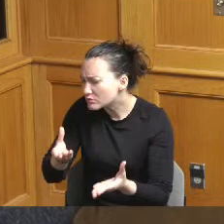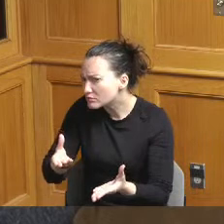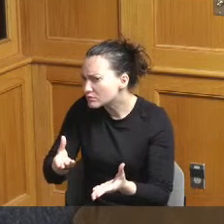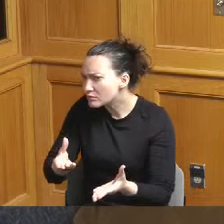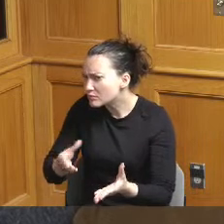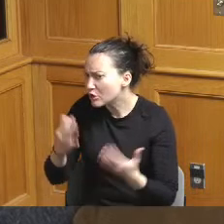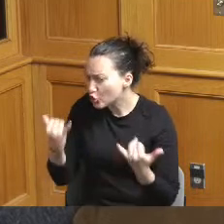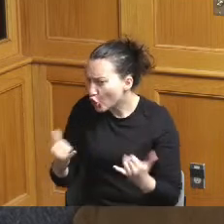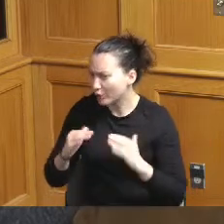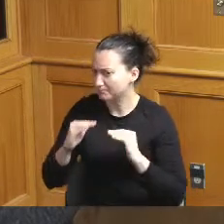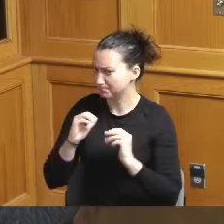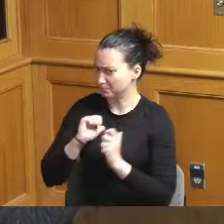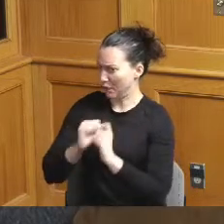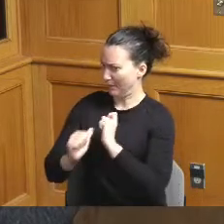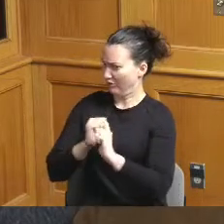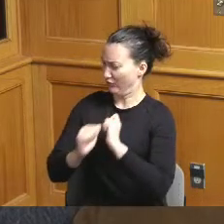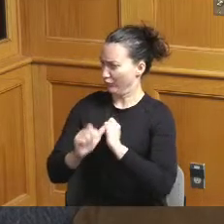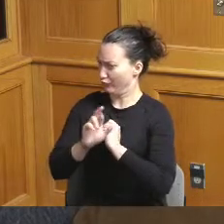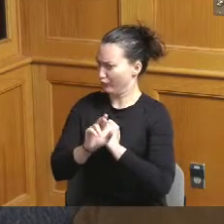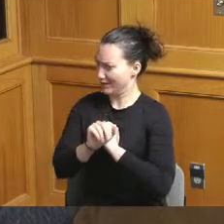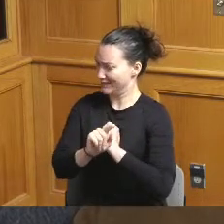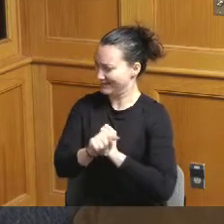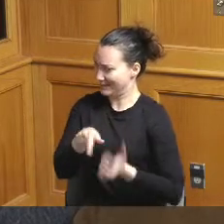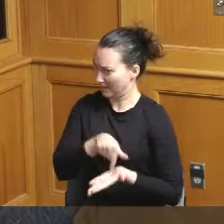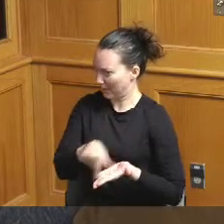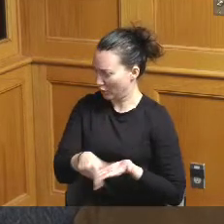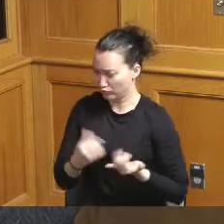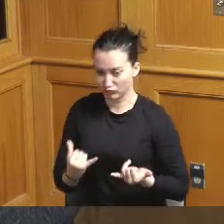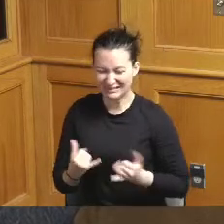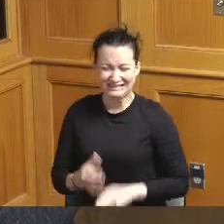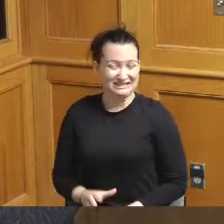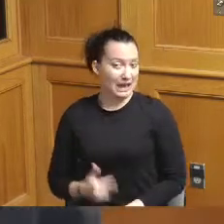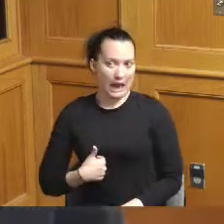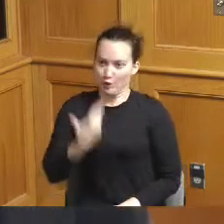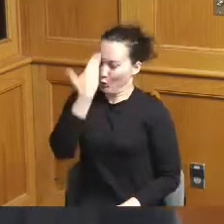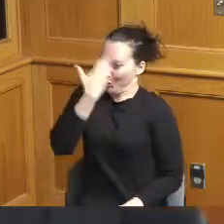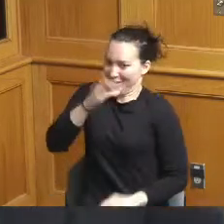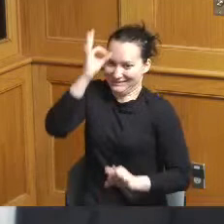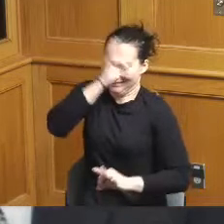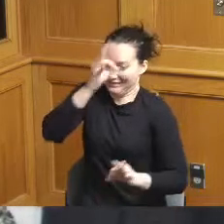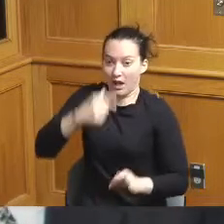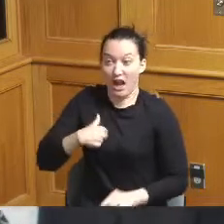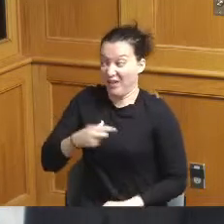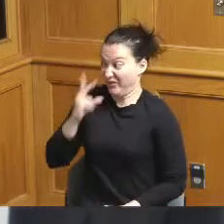market right now with the employees that you have I wouldn't know that I haven't seen the study that